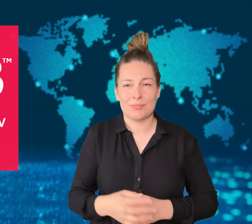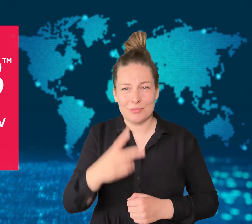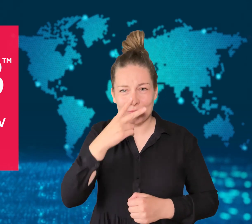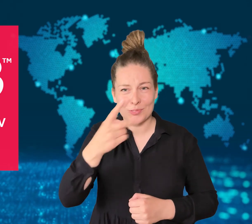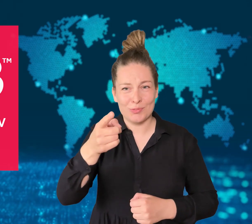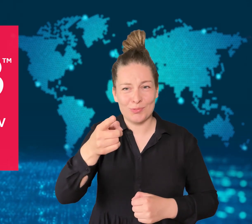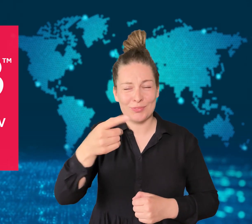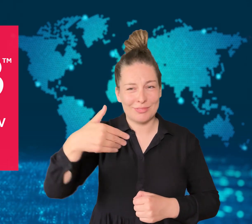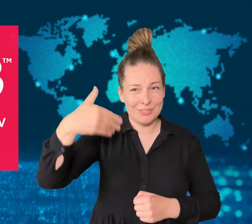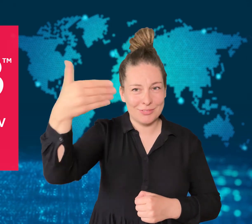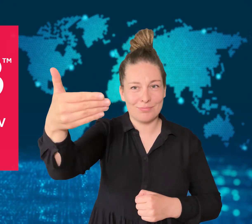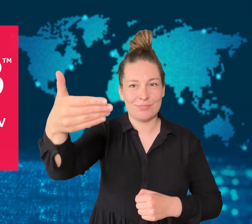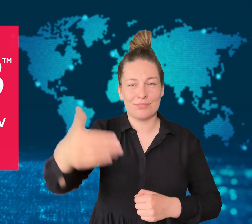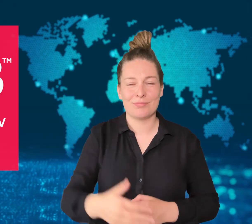See you next time!